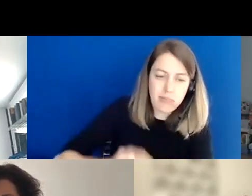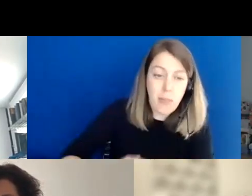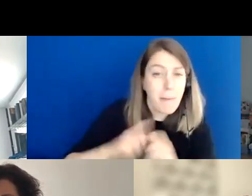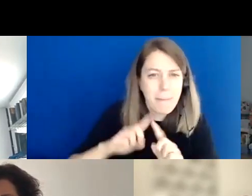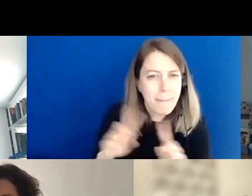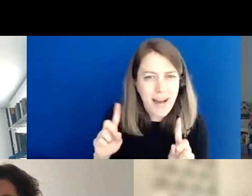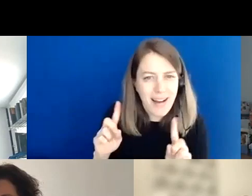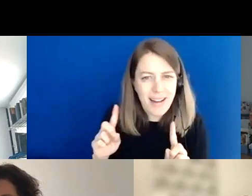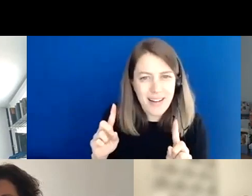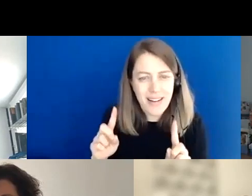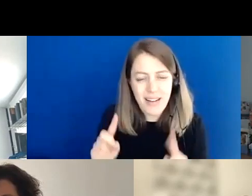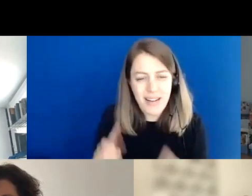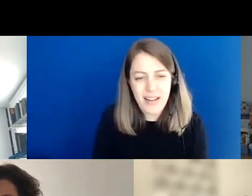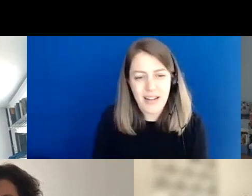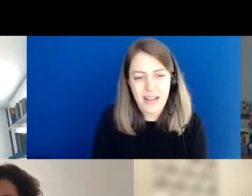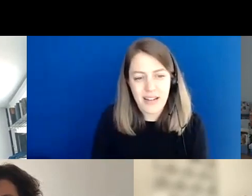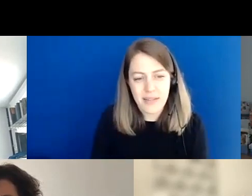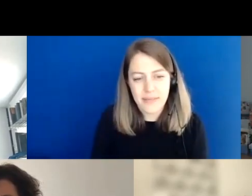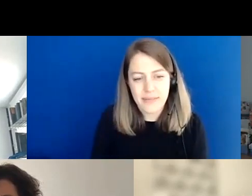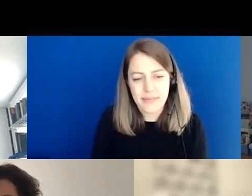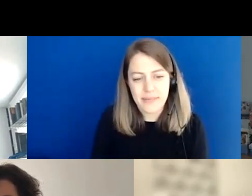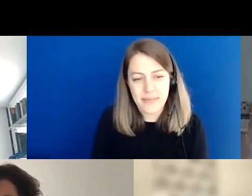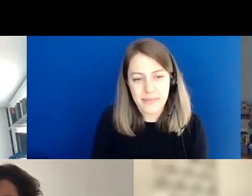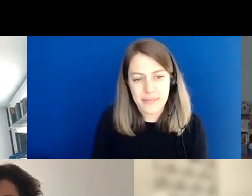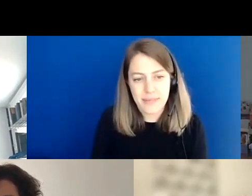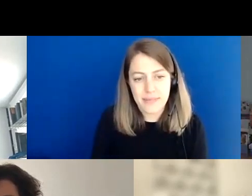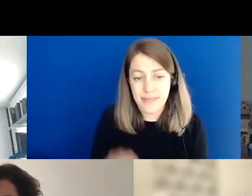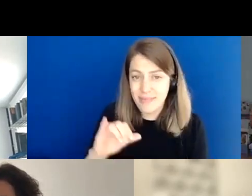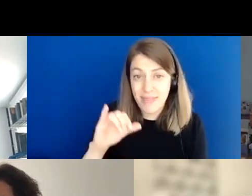And yet, really, it went off the decision from